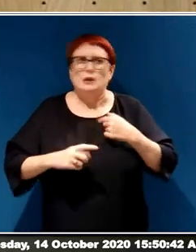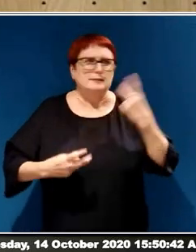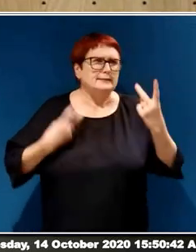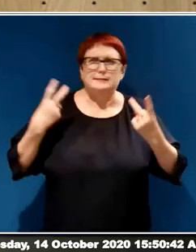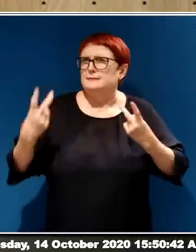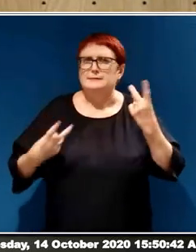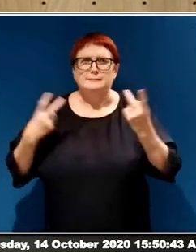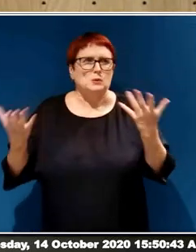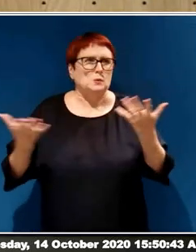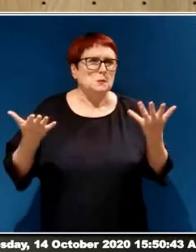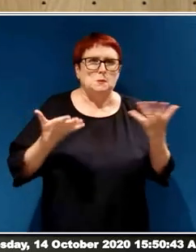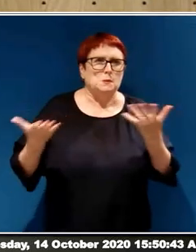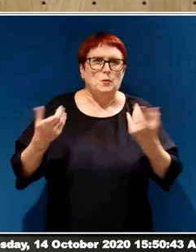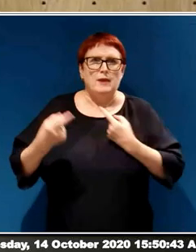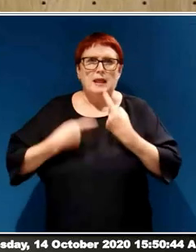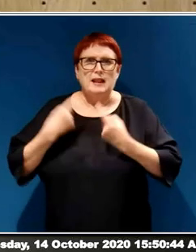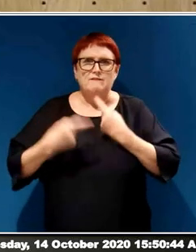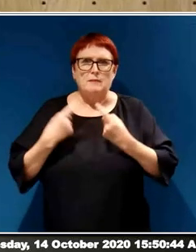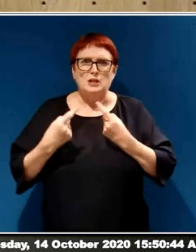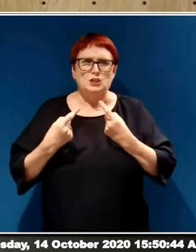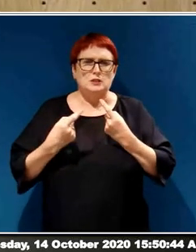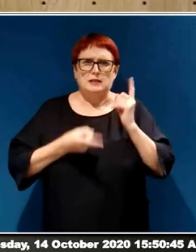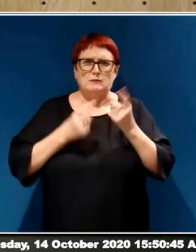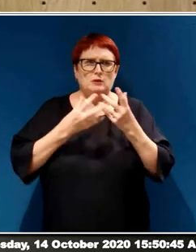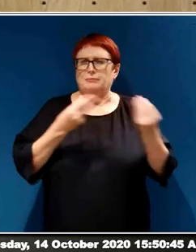But not all jurisdictions provide that information.